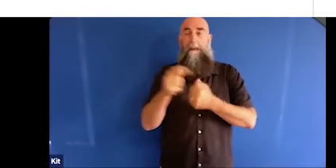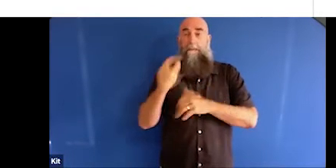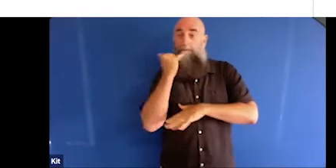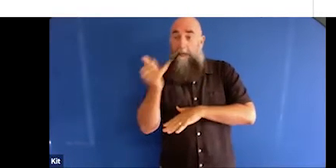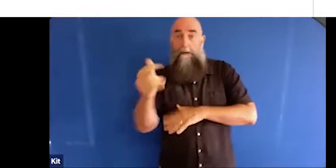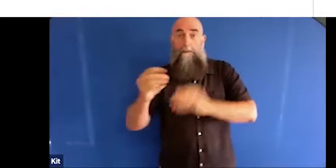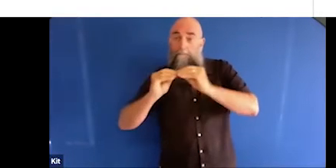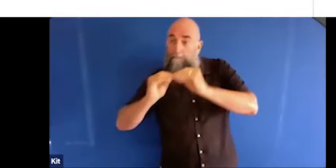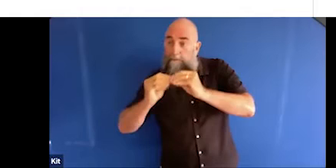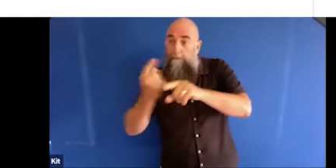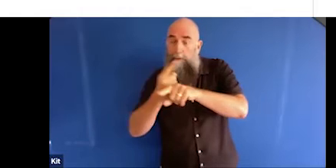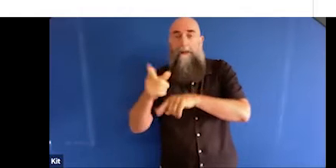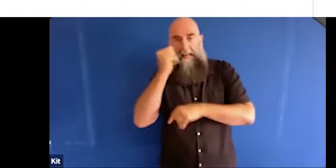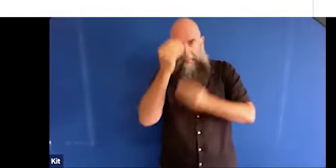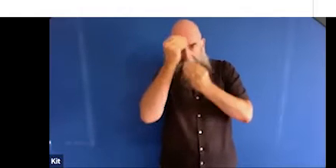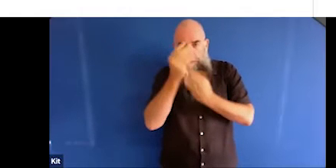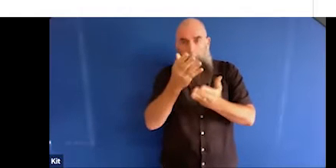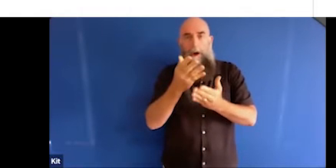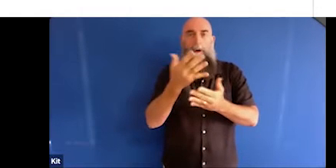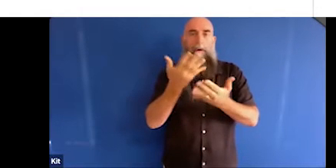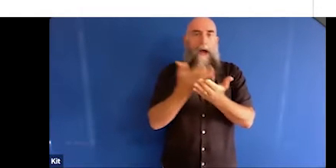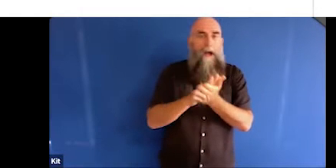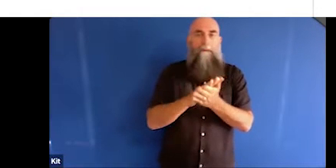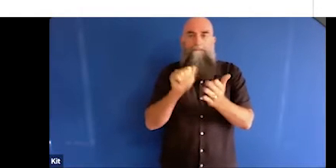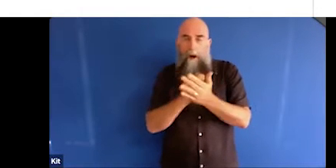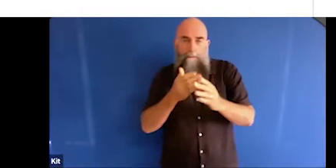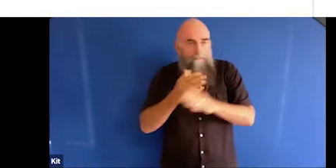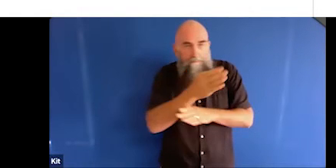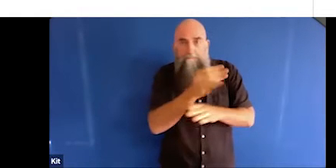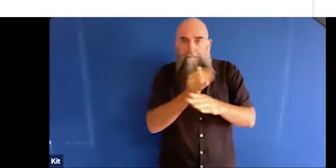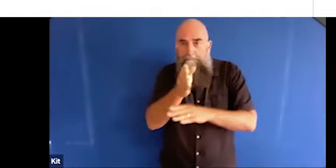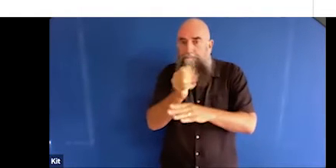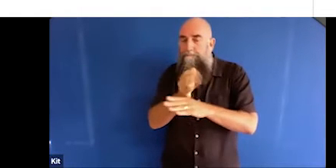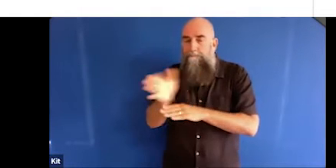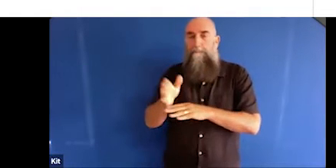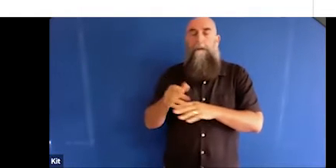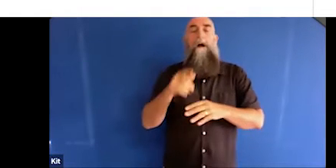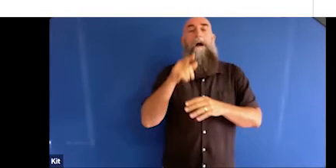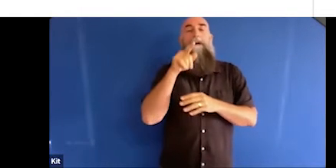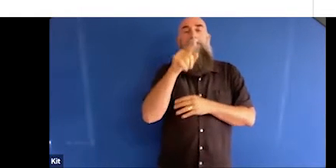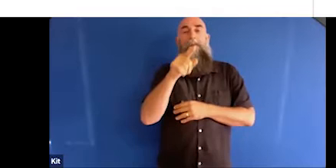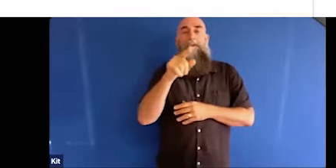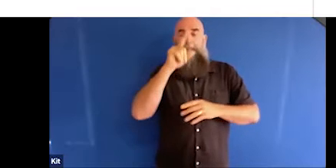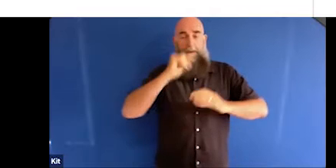Then there is a question on if you're submitting your application in a language other than English, which you are able to do...